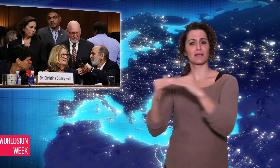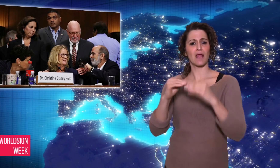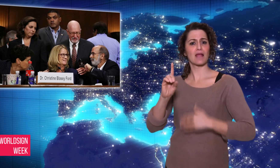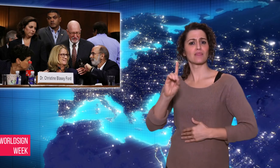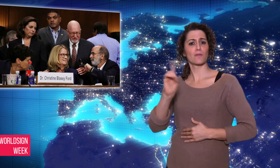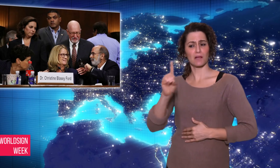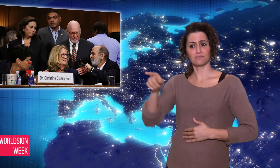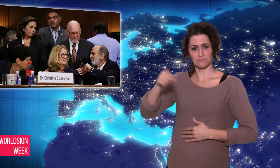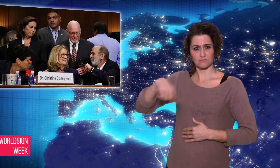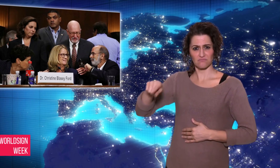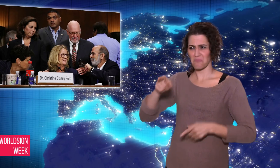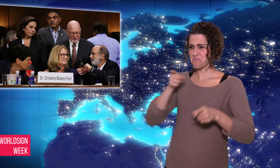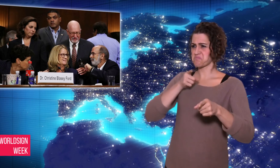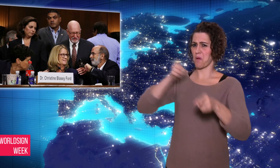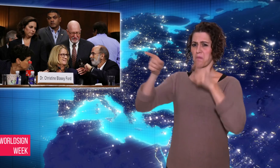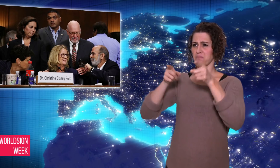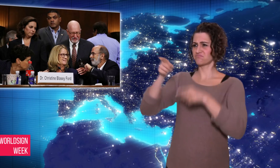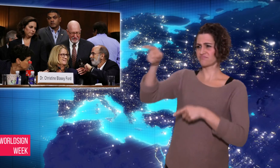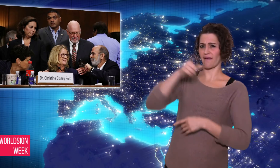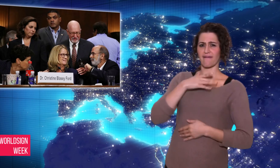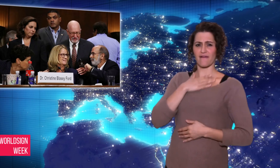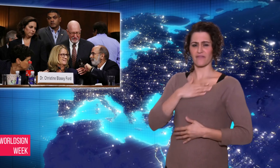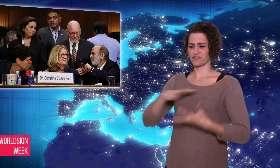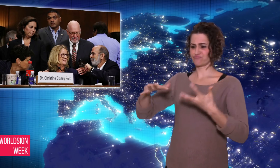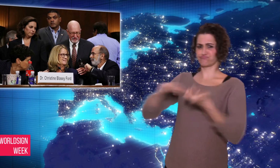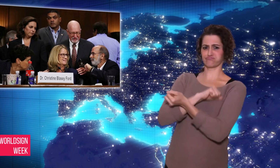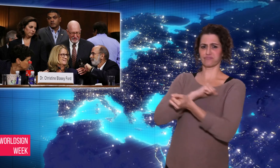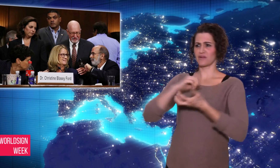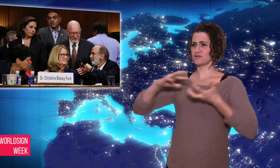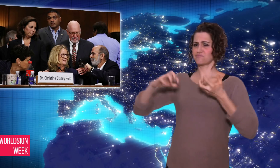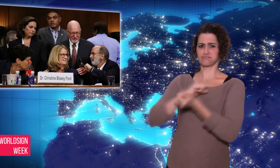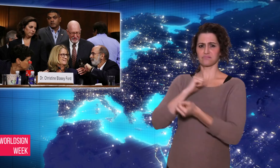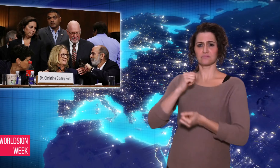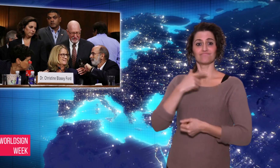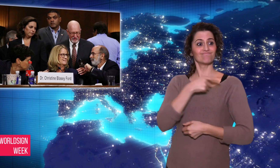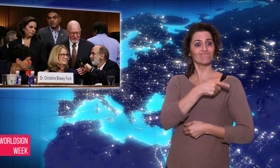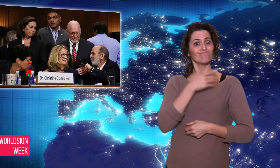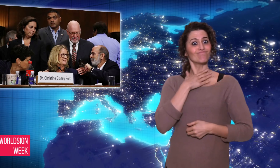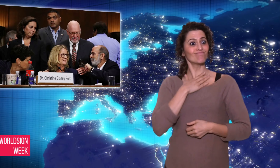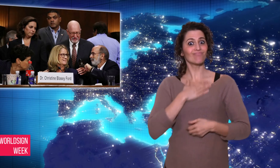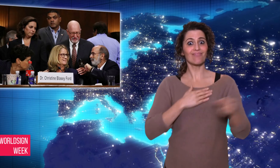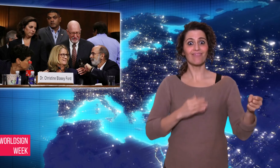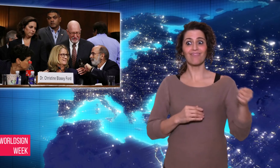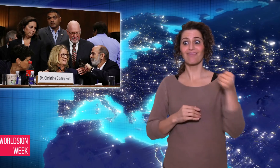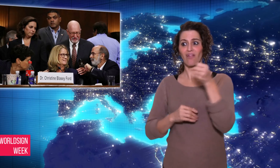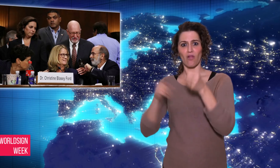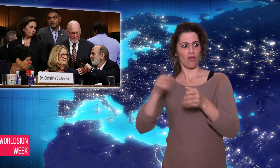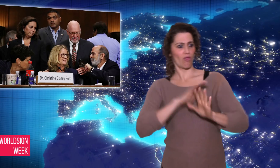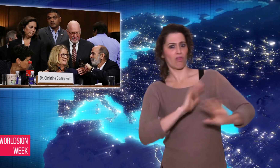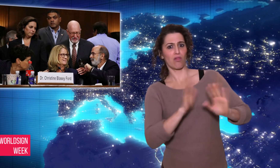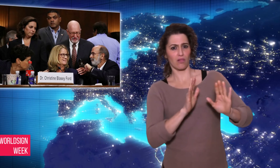to discredit him. Since then, two